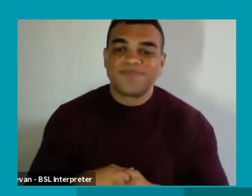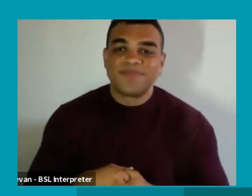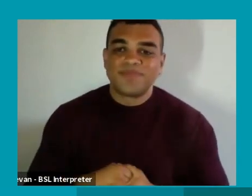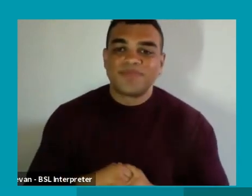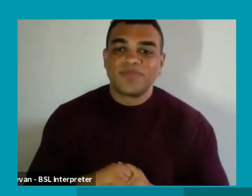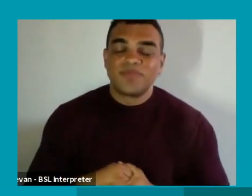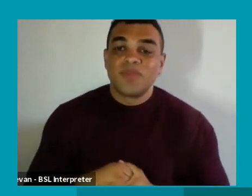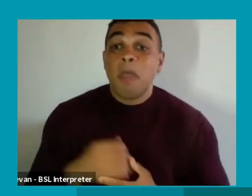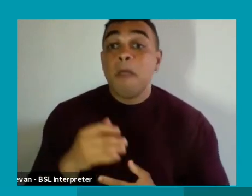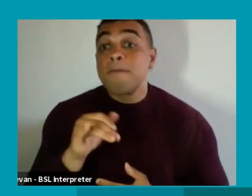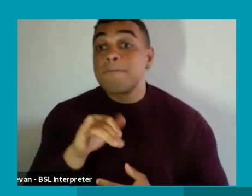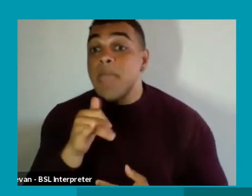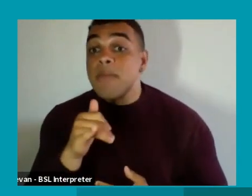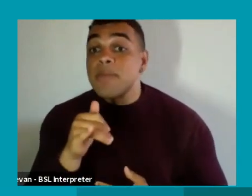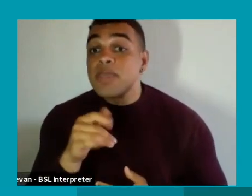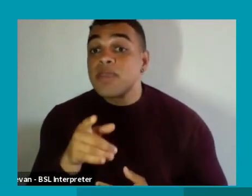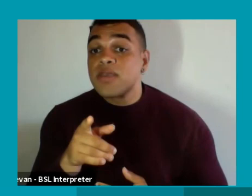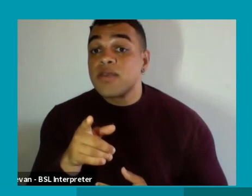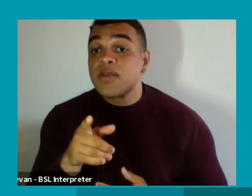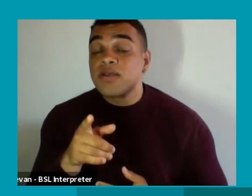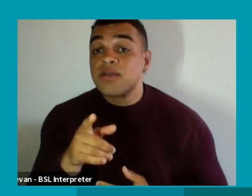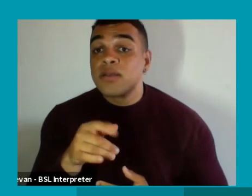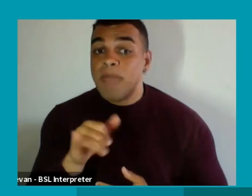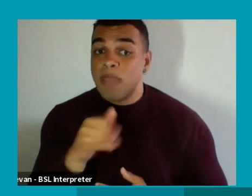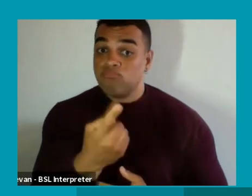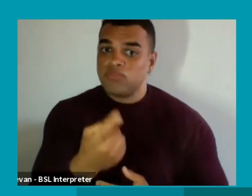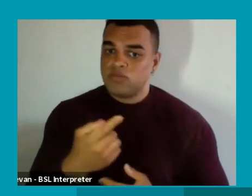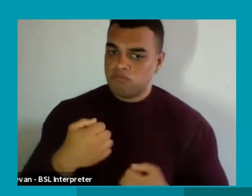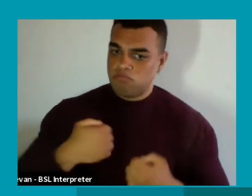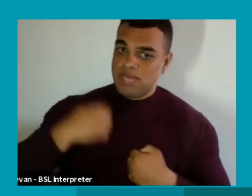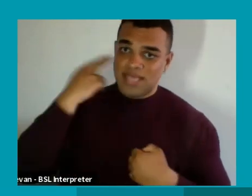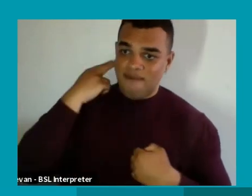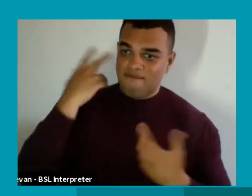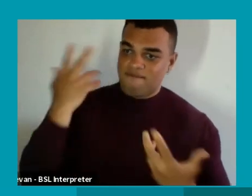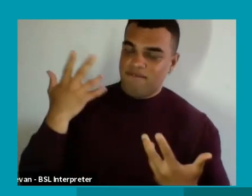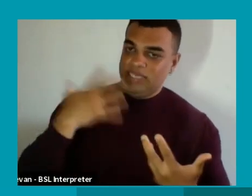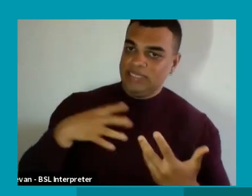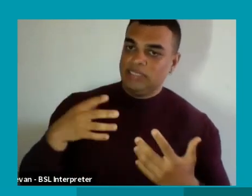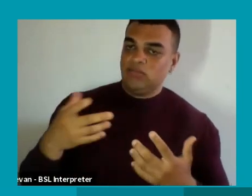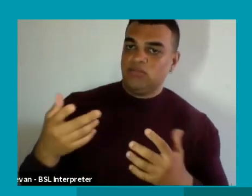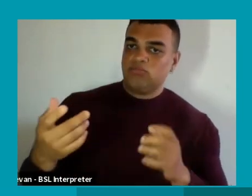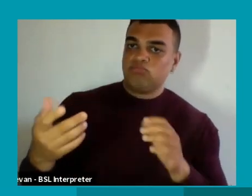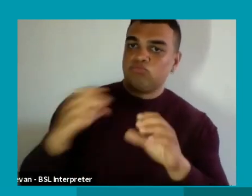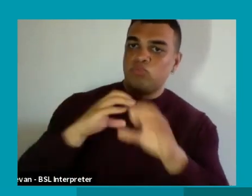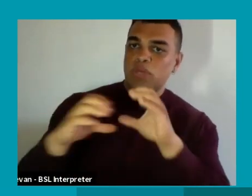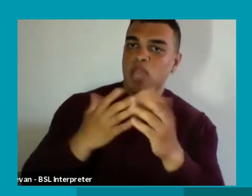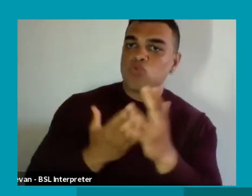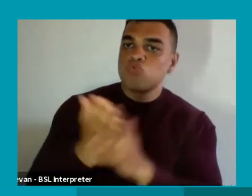So for instance, I'm deaf. I need you to communicate with him by email. If if recruiters are unsure if they're left wondering,